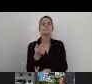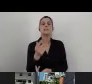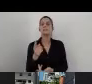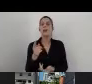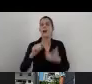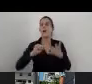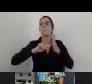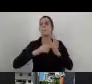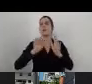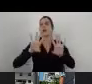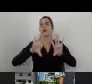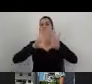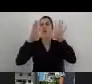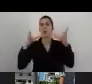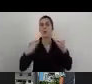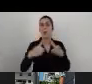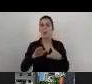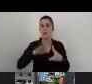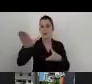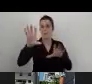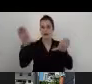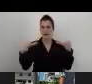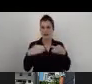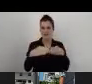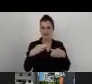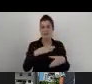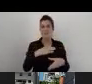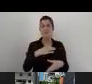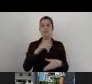As I see it, not only Global Ramp, but also A-Check is all about,